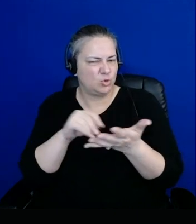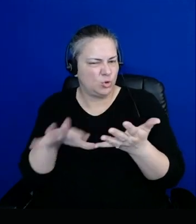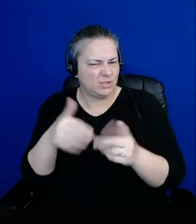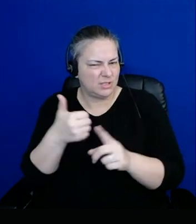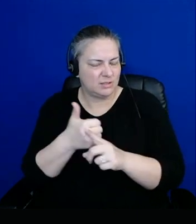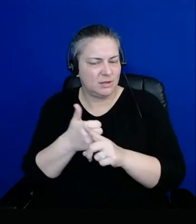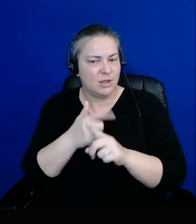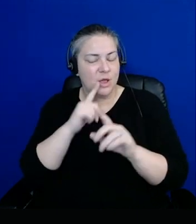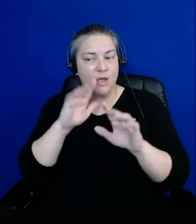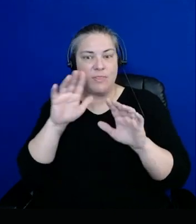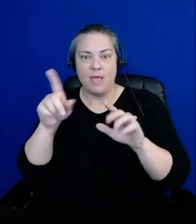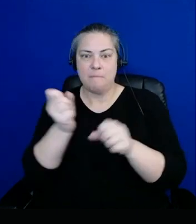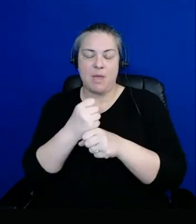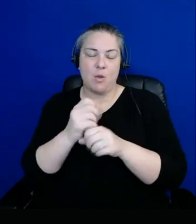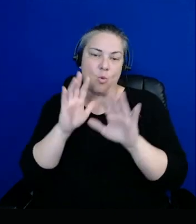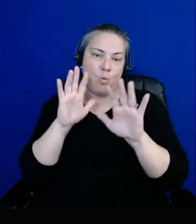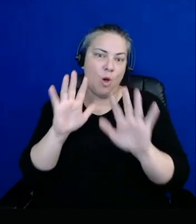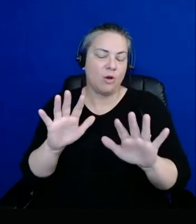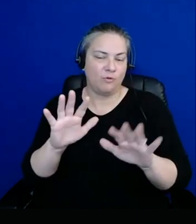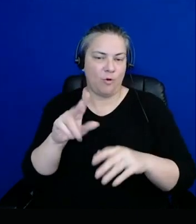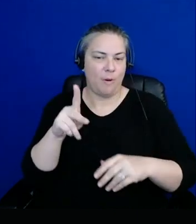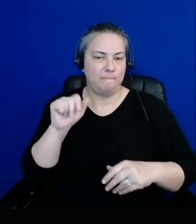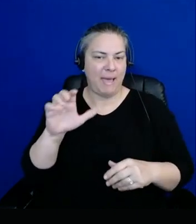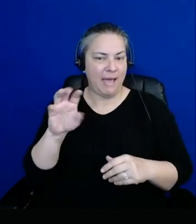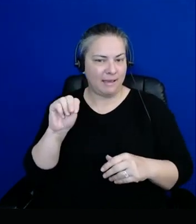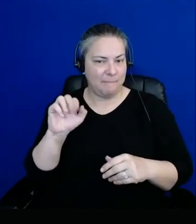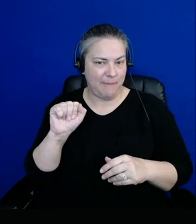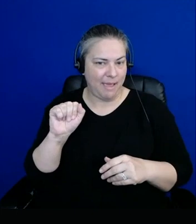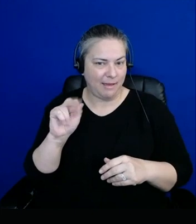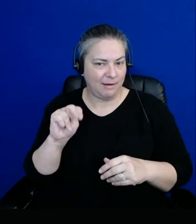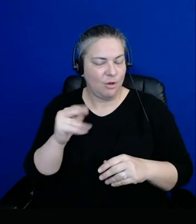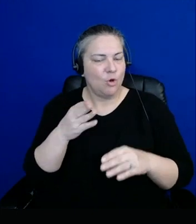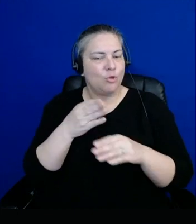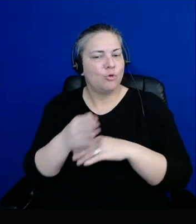remake of Pacman, all virtually, through Microsoft Teams, Visual Studio,